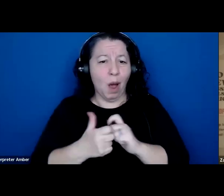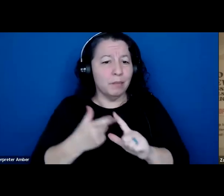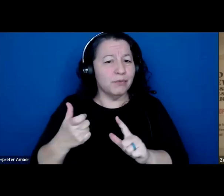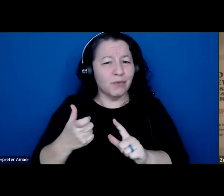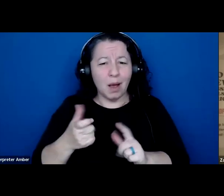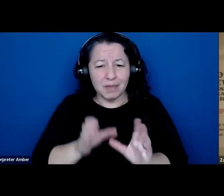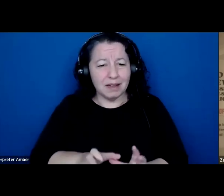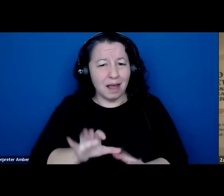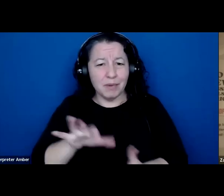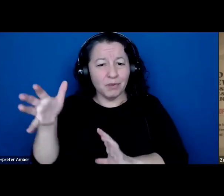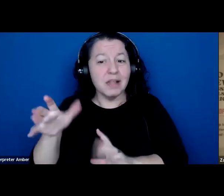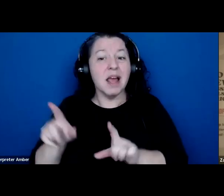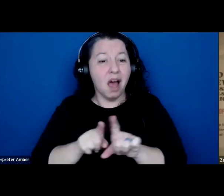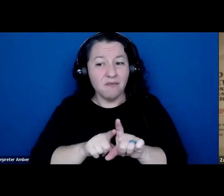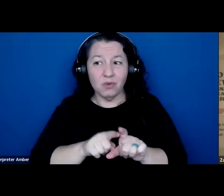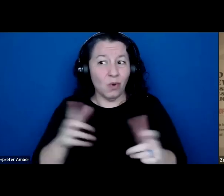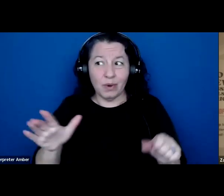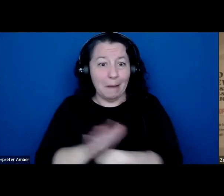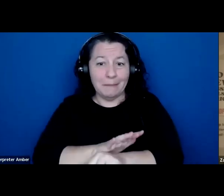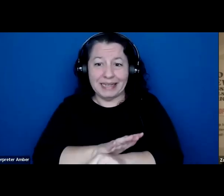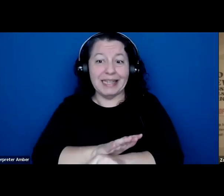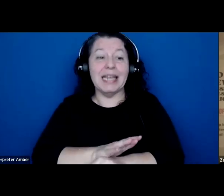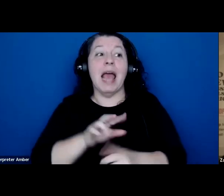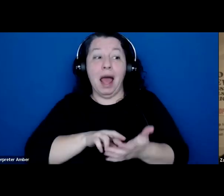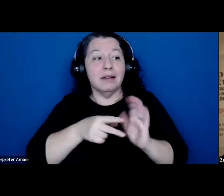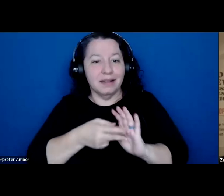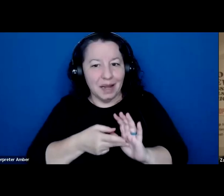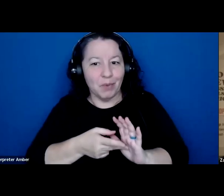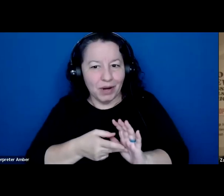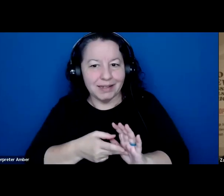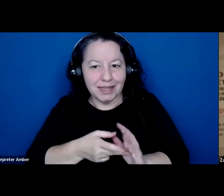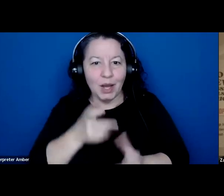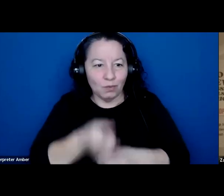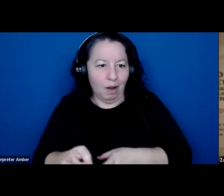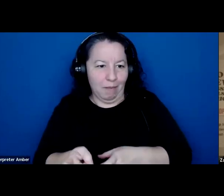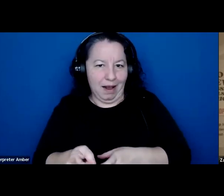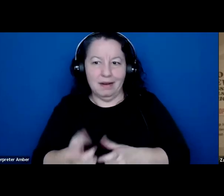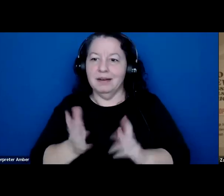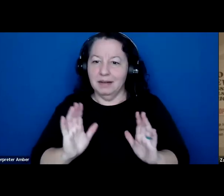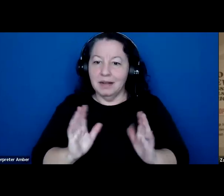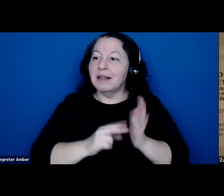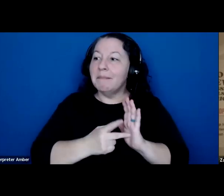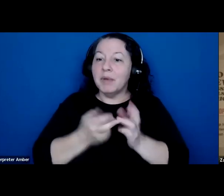have also been completely and deliberately undermined while the resources and infrastructure they would need to meet